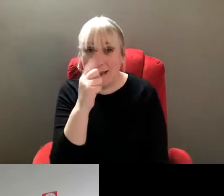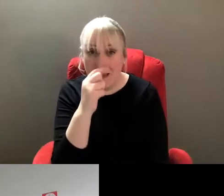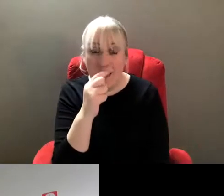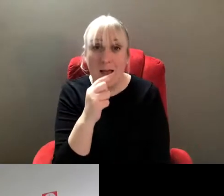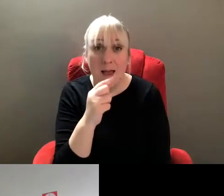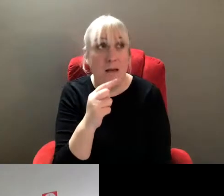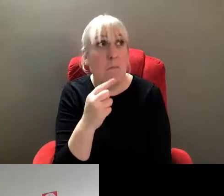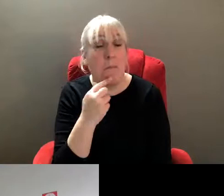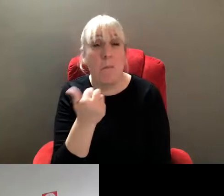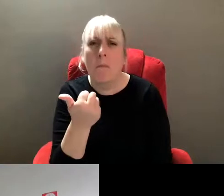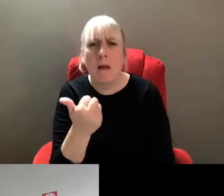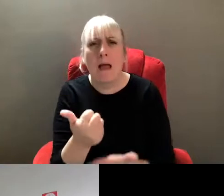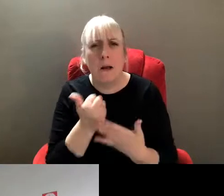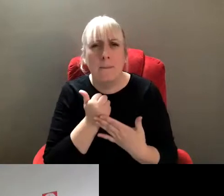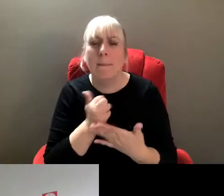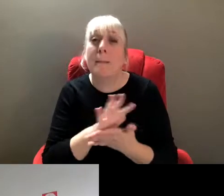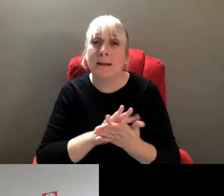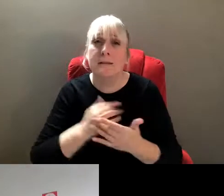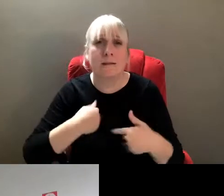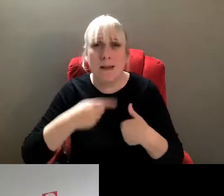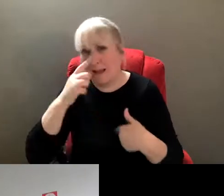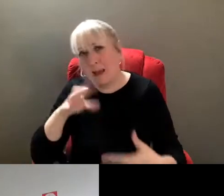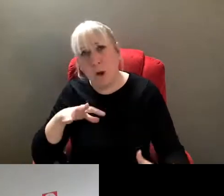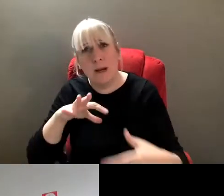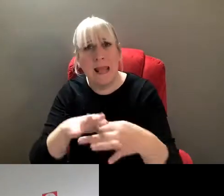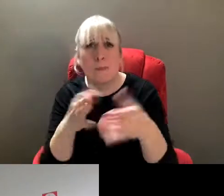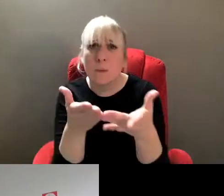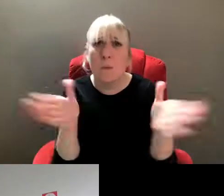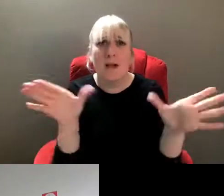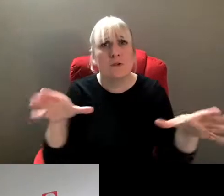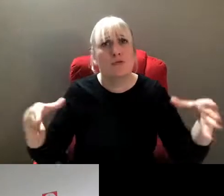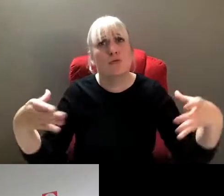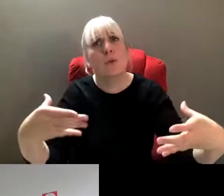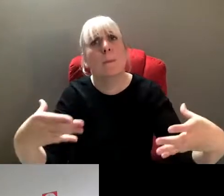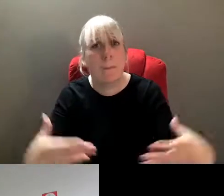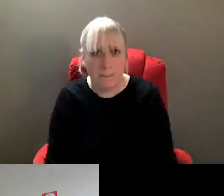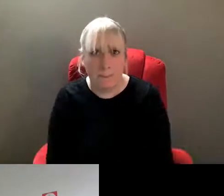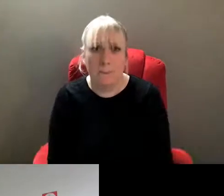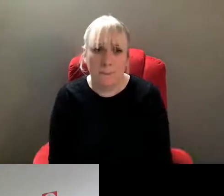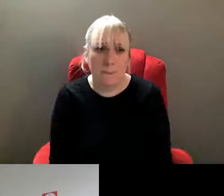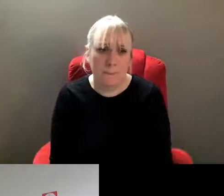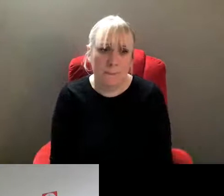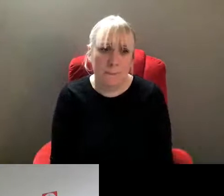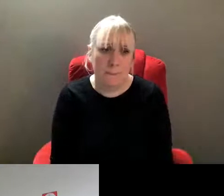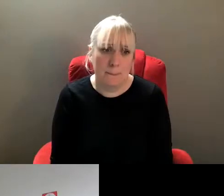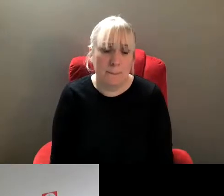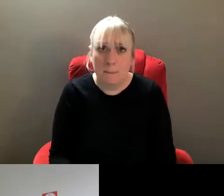helpful in terms of connecting with a wider group of people um so i don't know if there's kind of